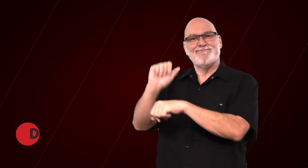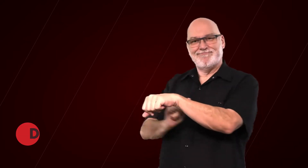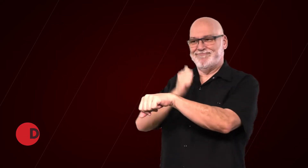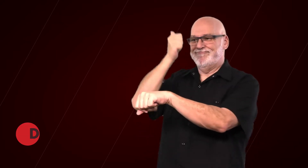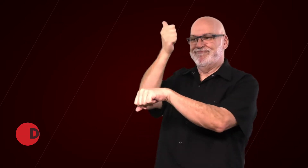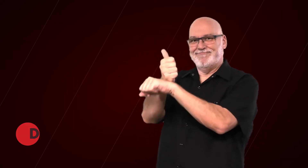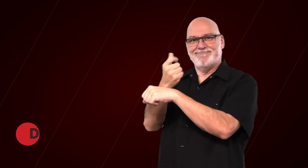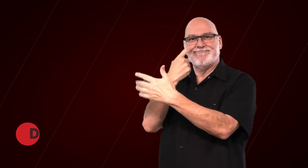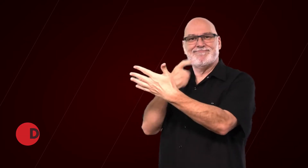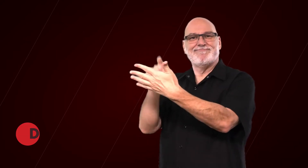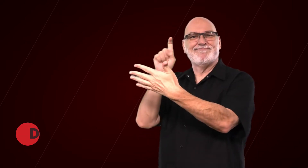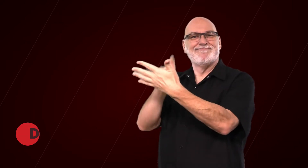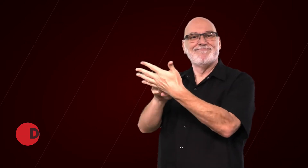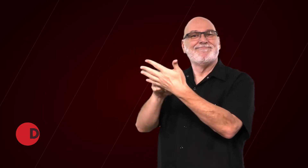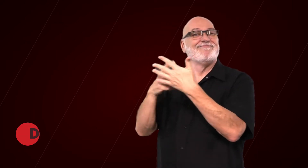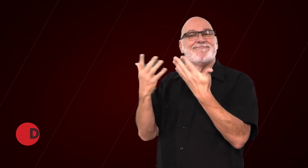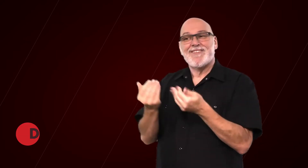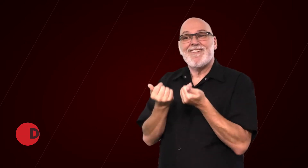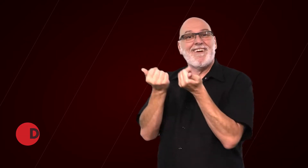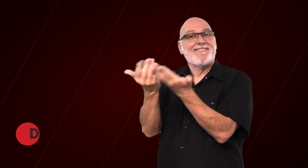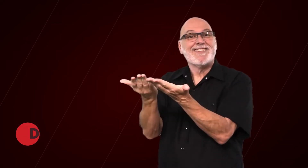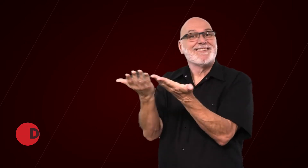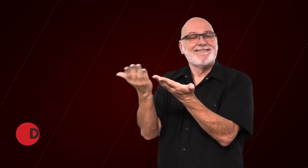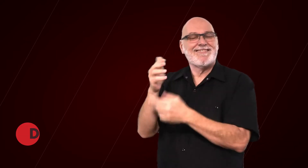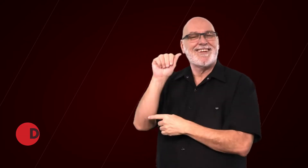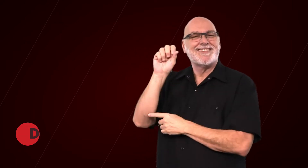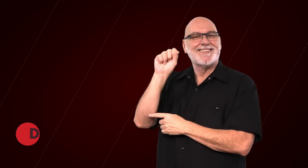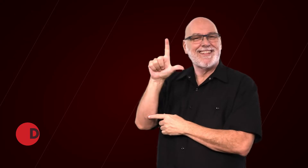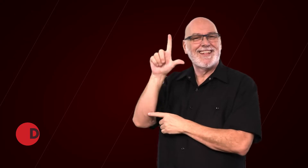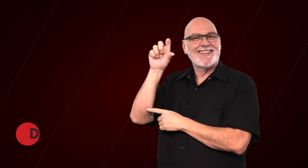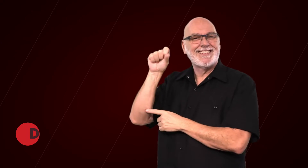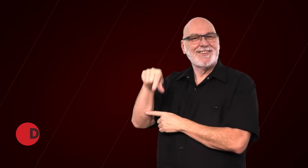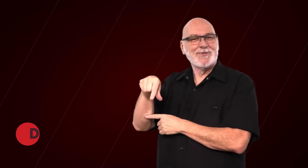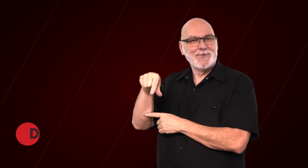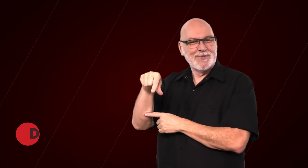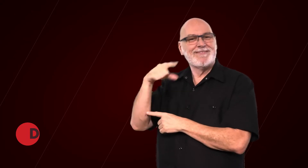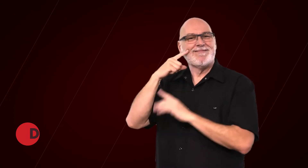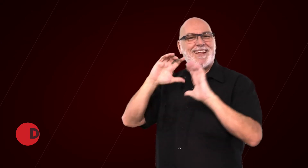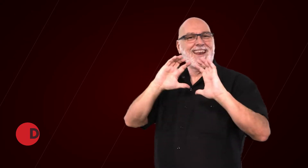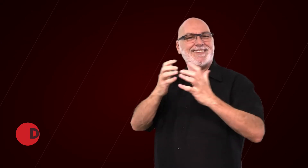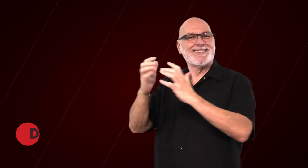one of the first jurisdictions in Canada to offer ASL and LSQ classes